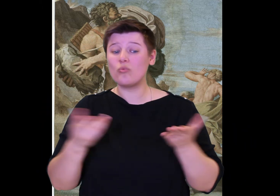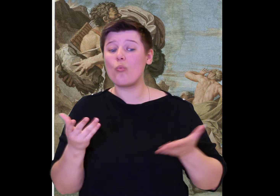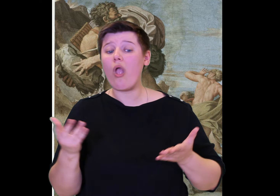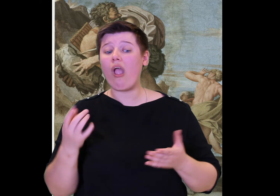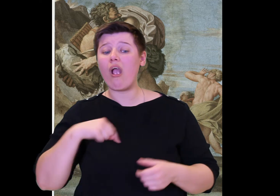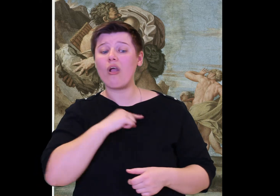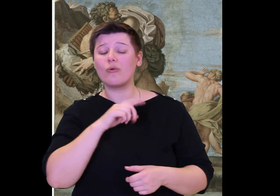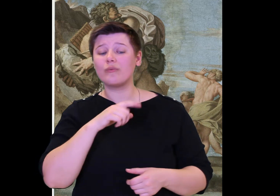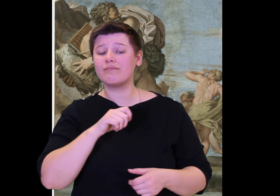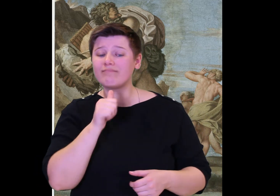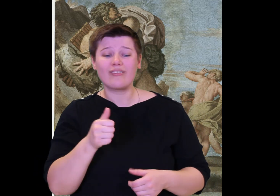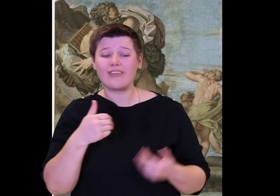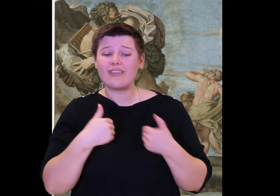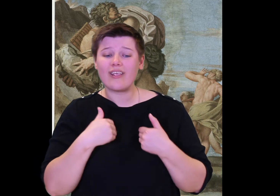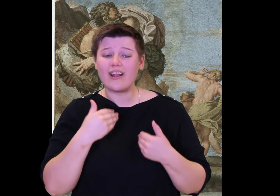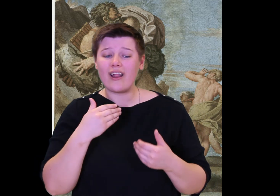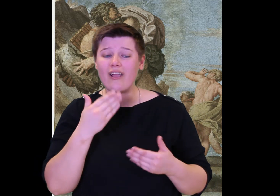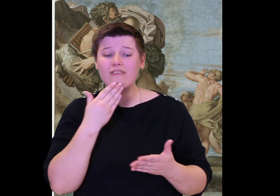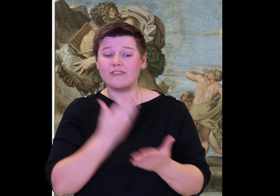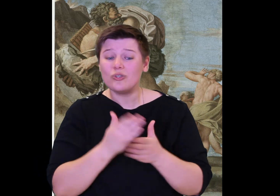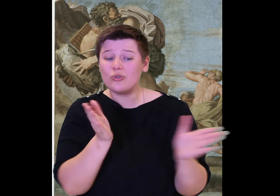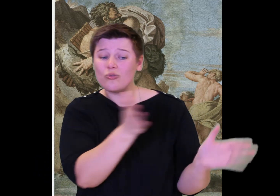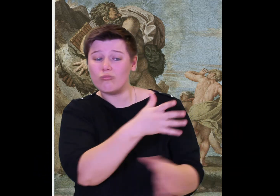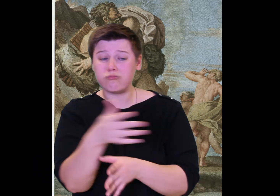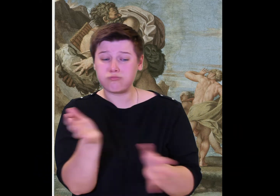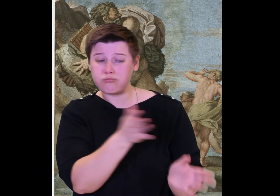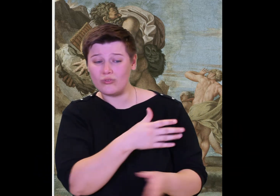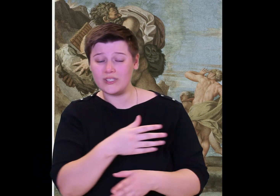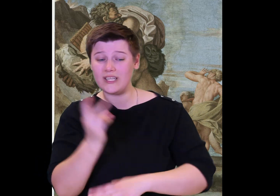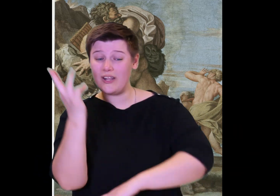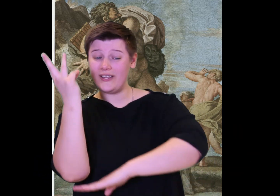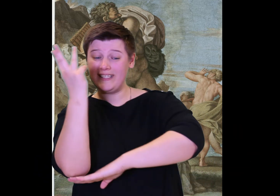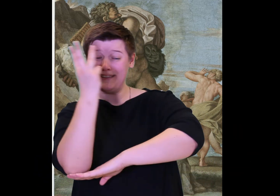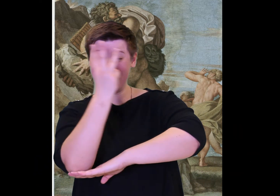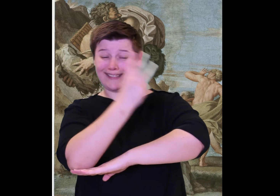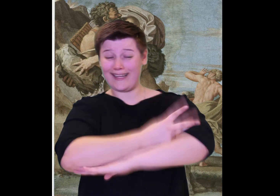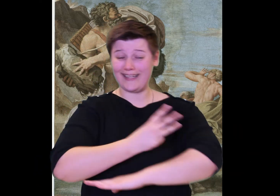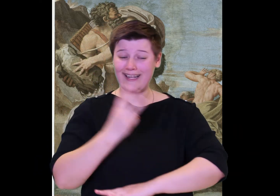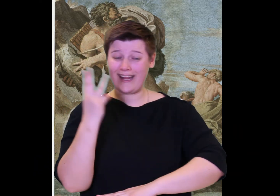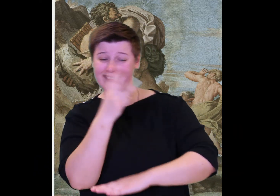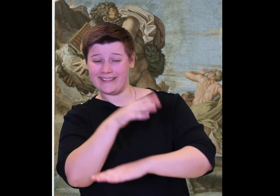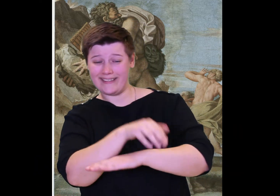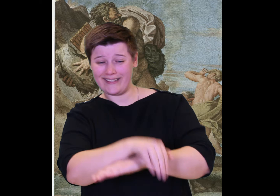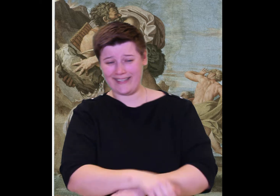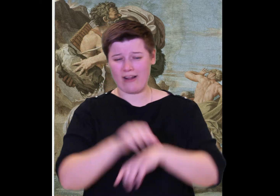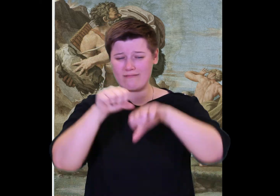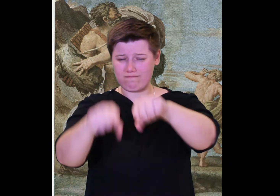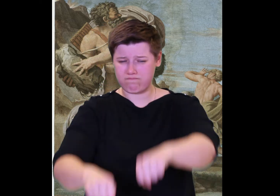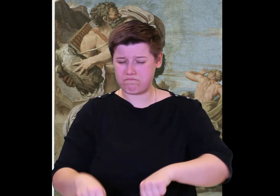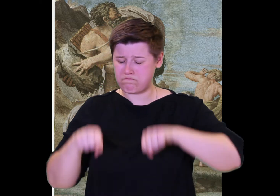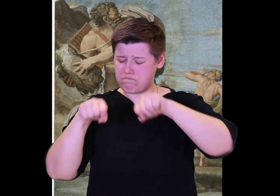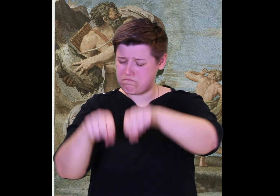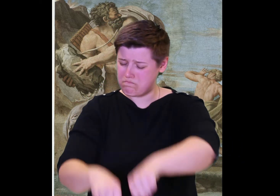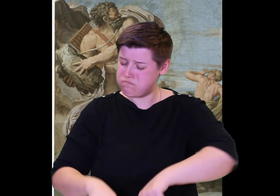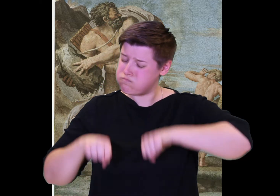He roared and drove us from his palace. Dispirited, we sailed away. The men grew